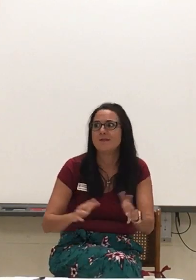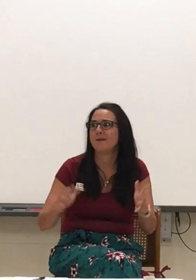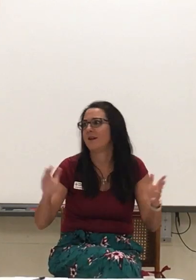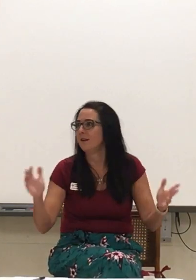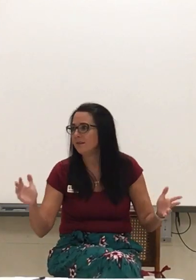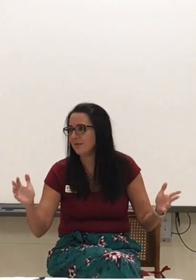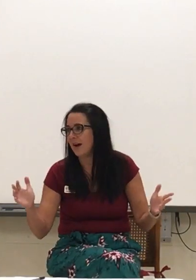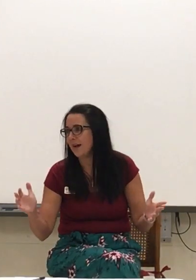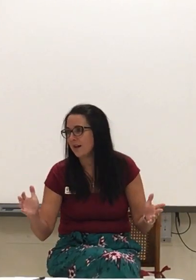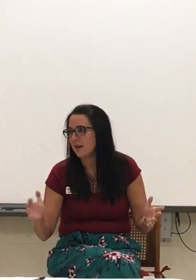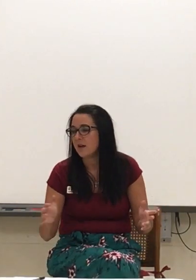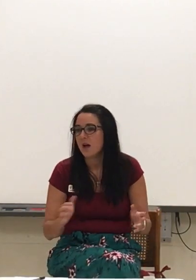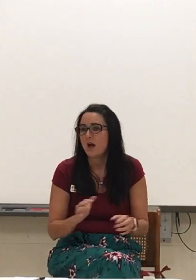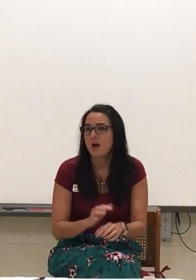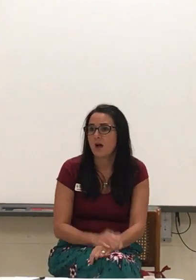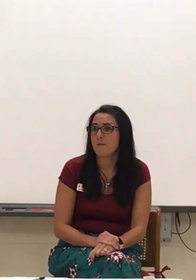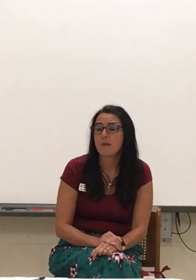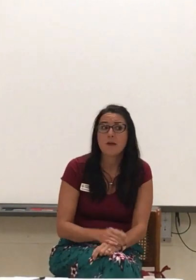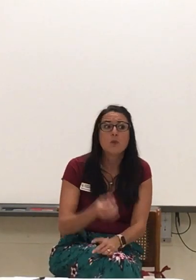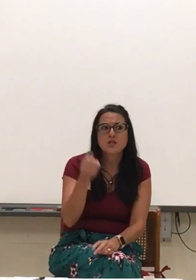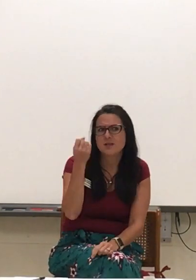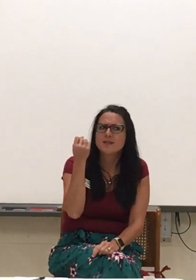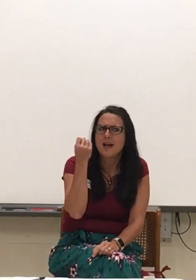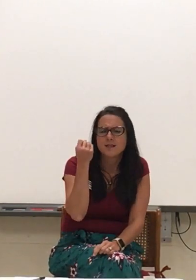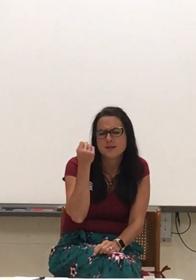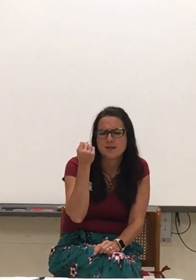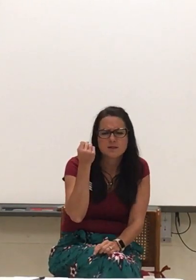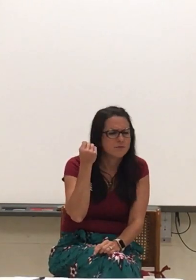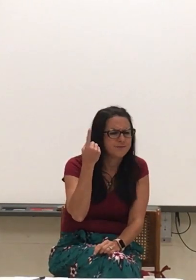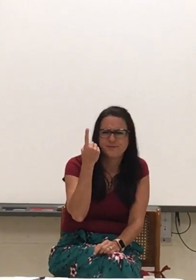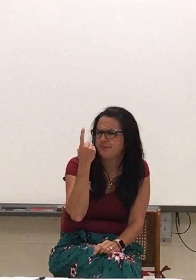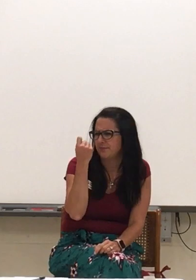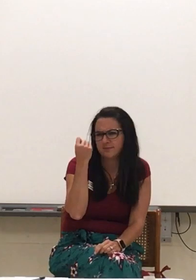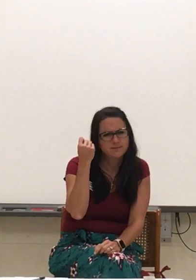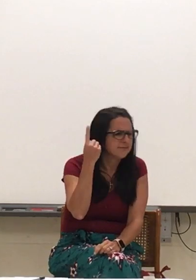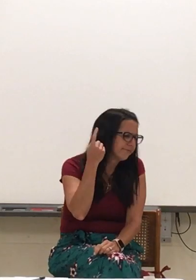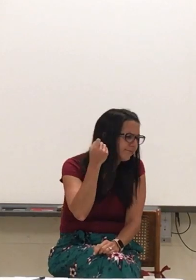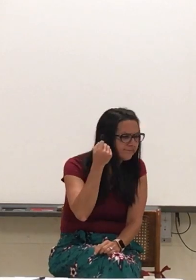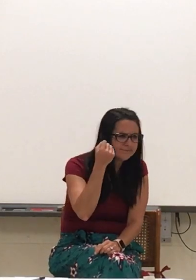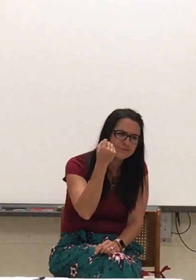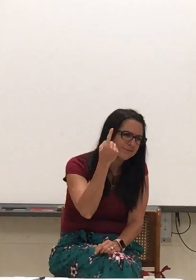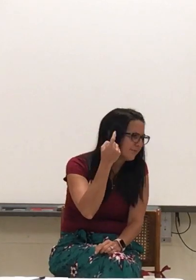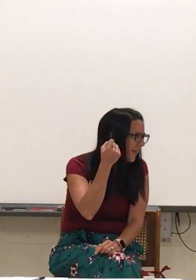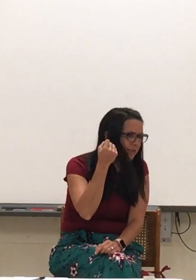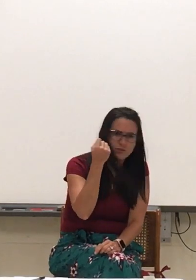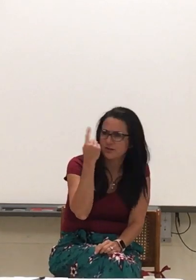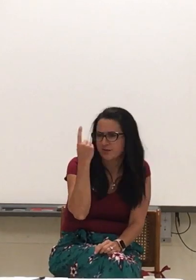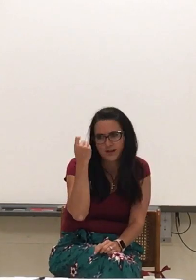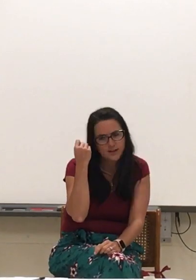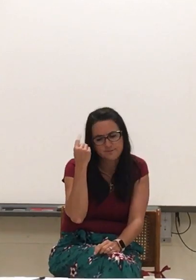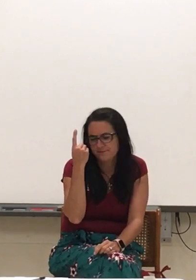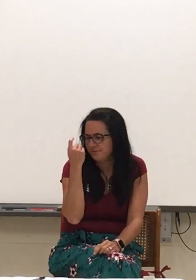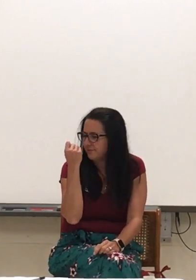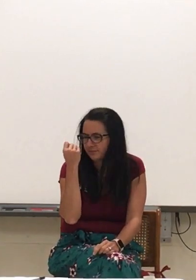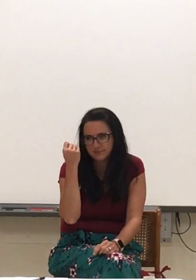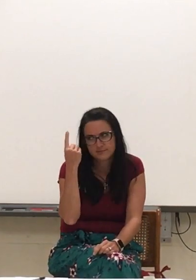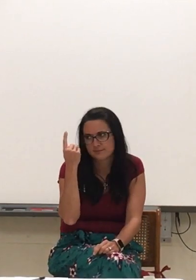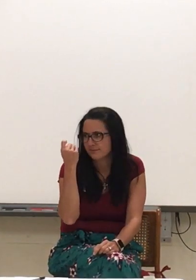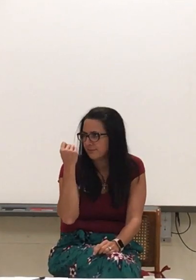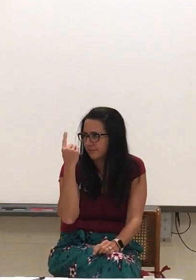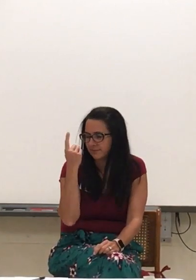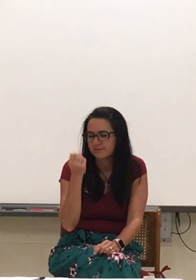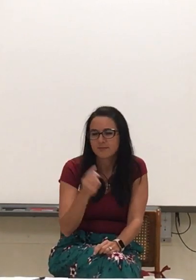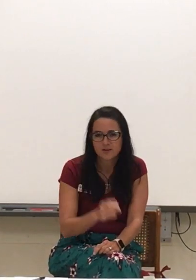even better right and which the sign is this understand